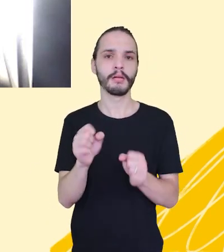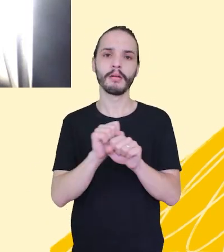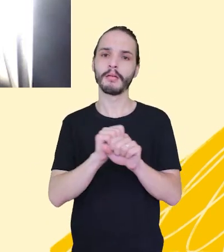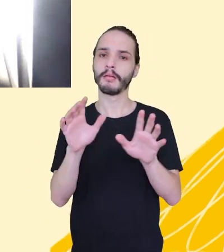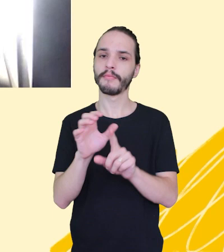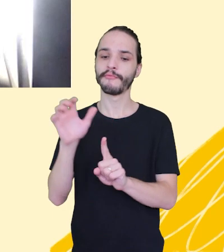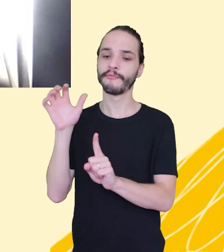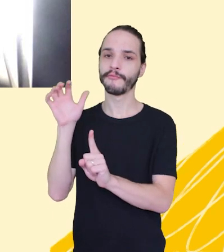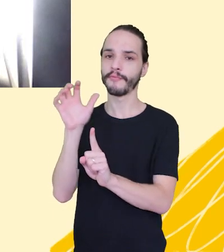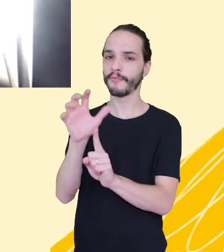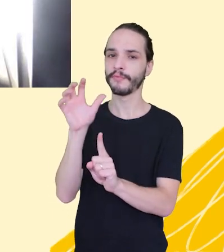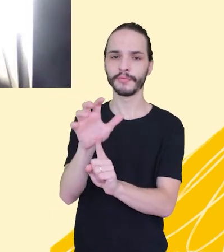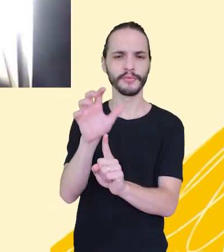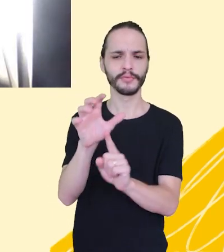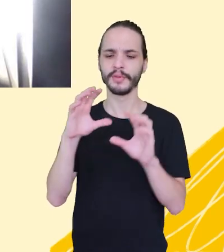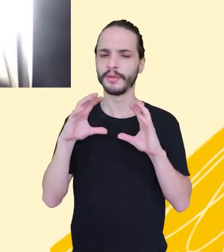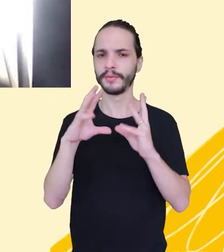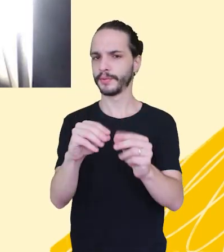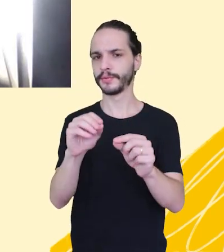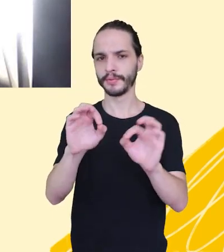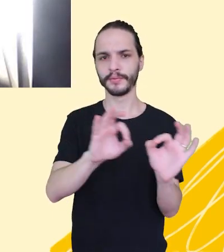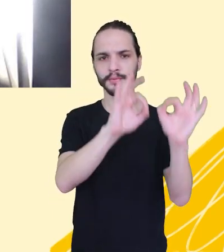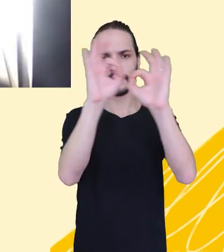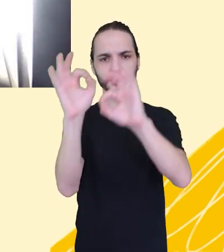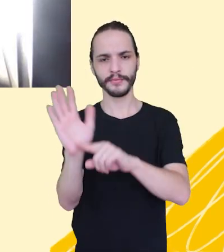And not... I cannot do music.